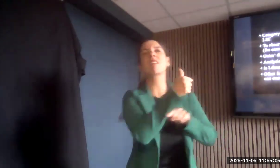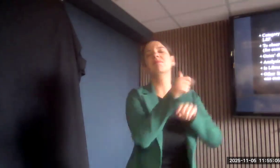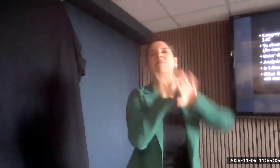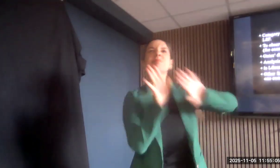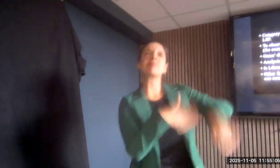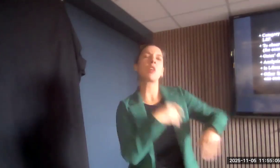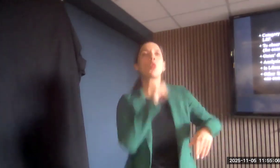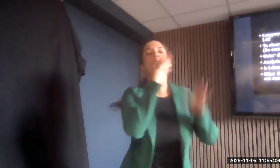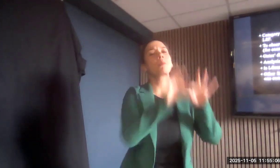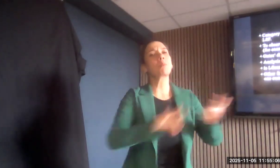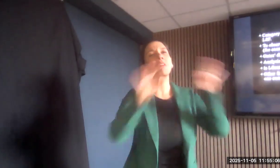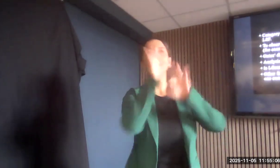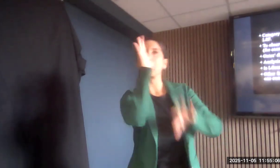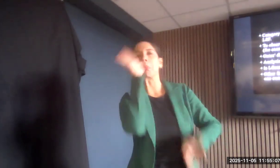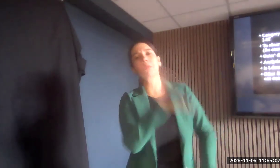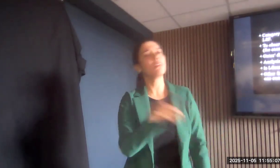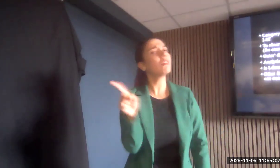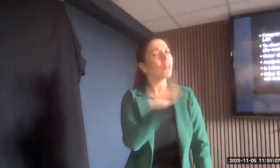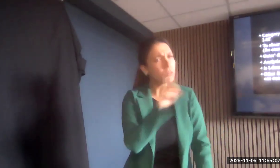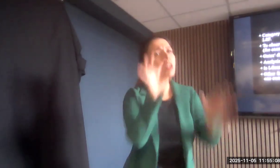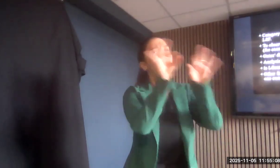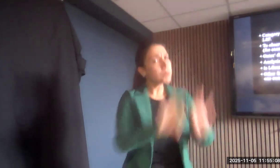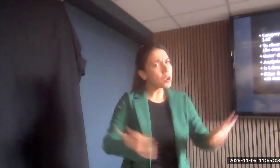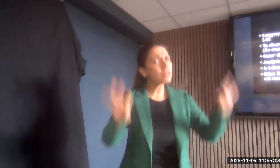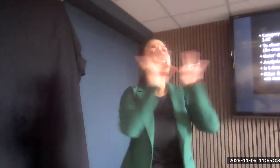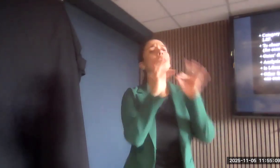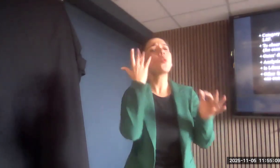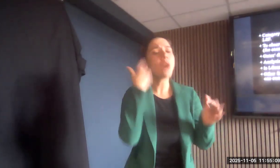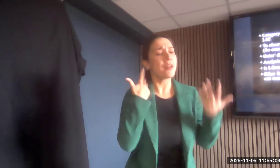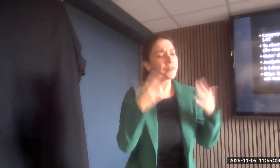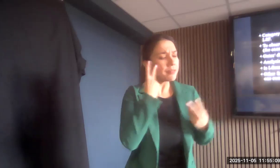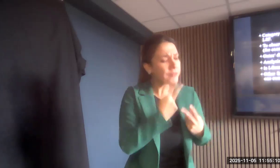Eugene Oates{ dictionary is as a data source for studying the evolution of Libras.